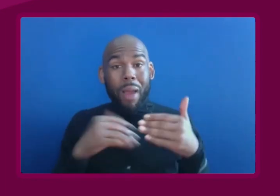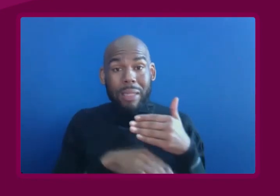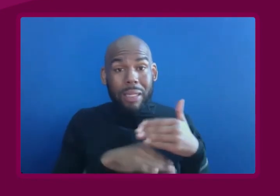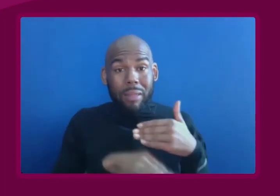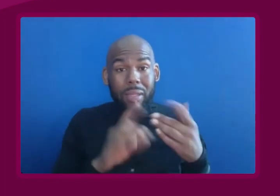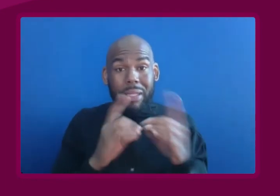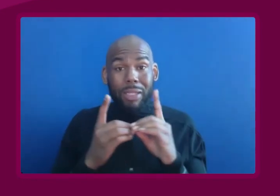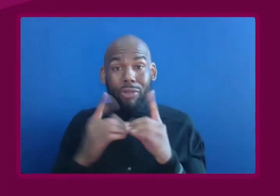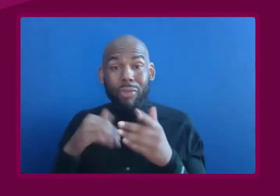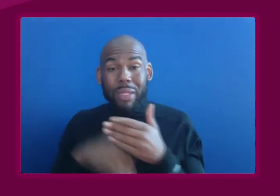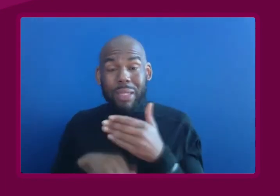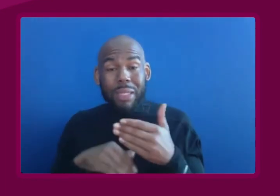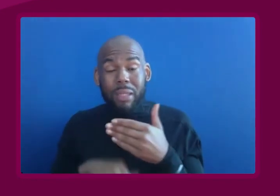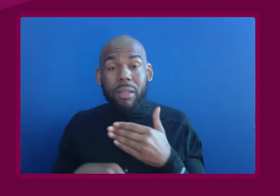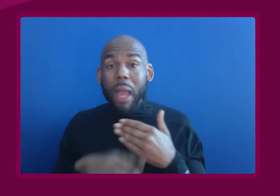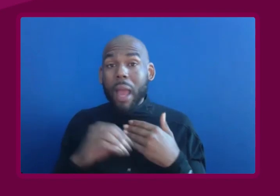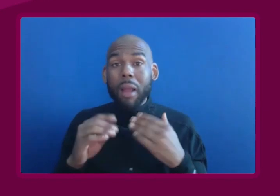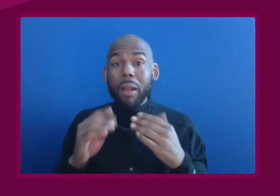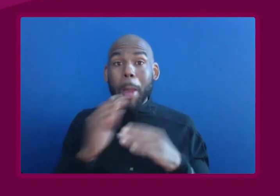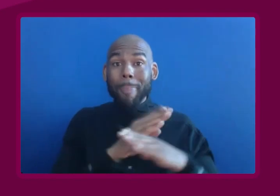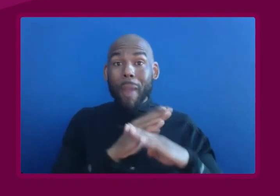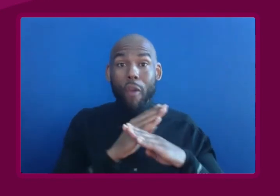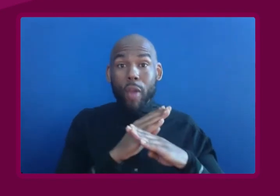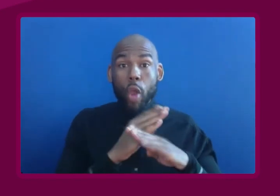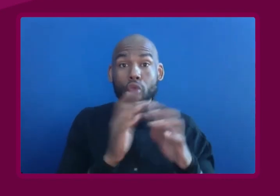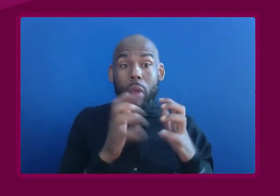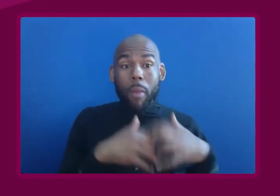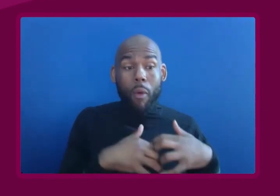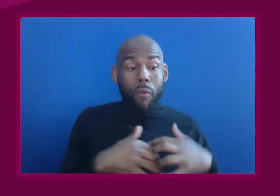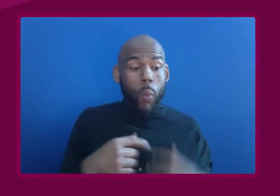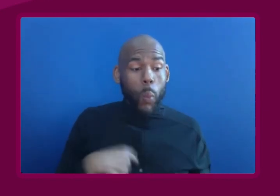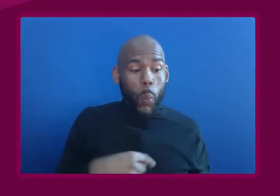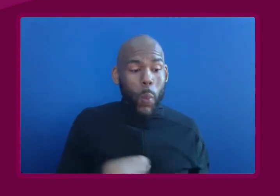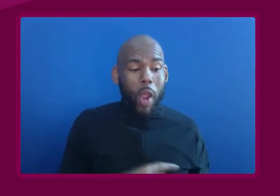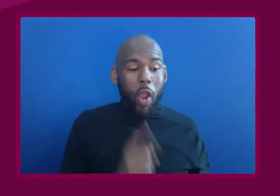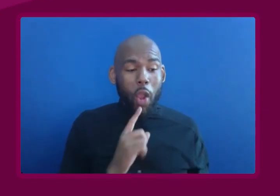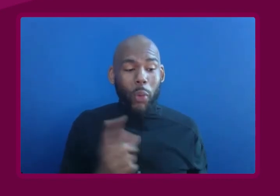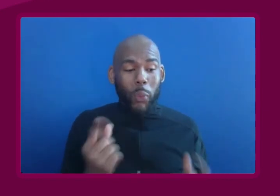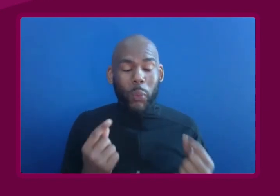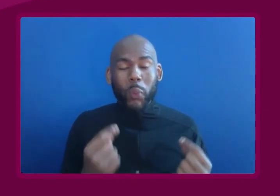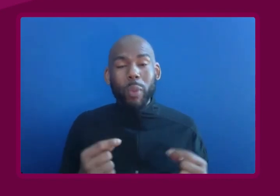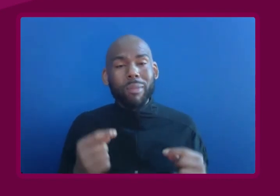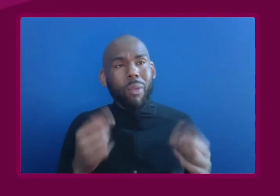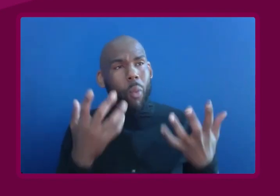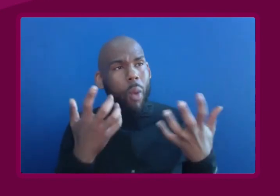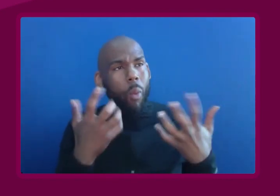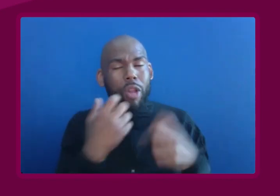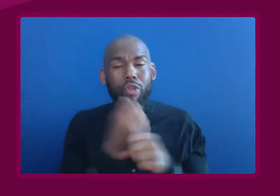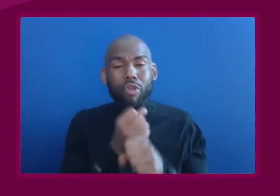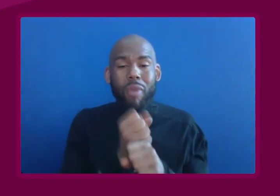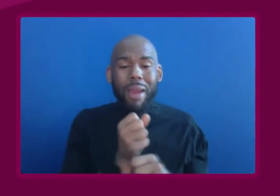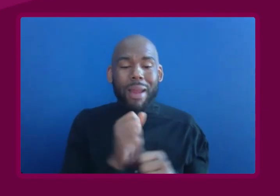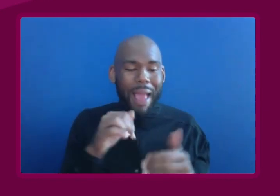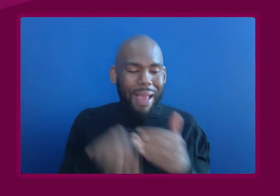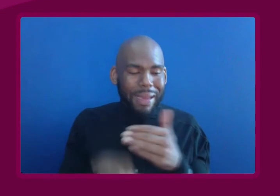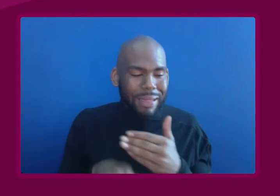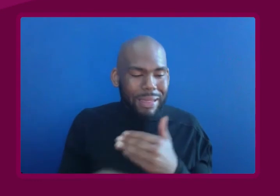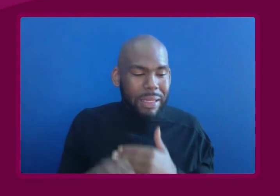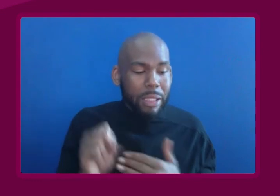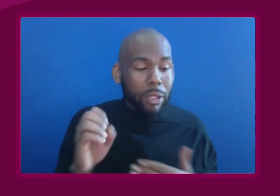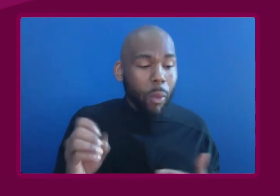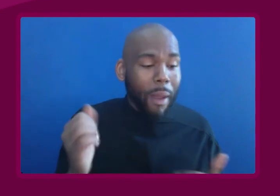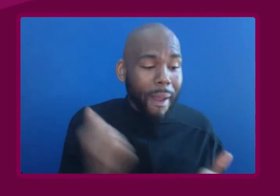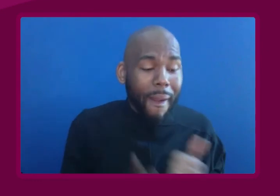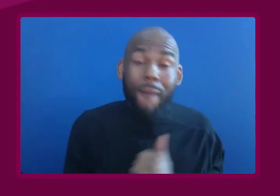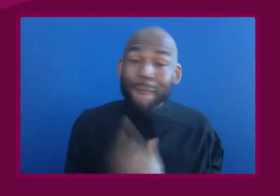accessibility and removing barriers, we simply are looking to create access so that everyone